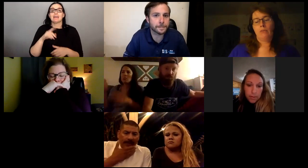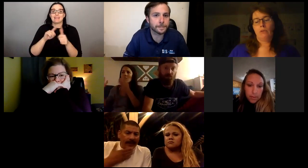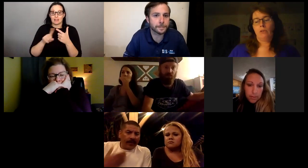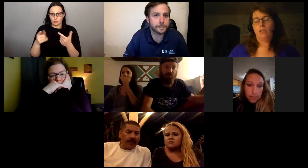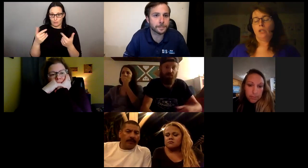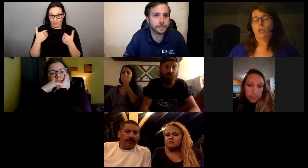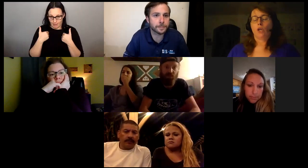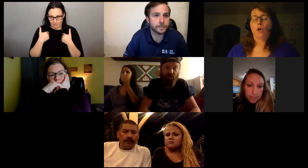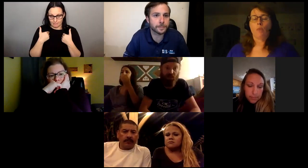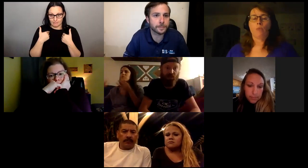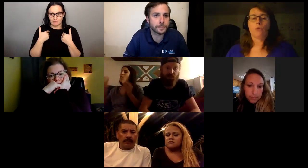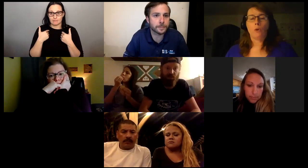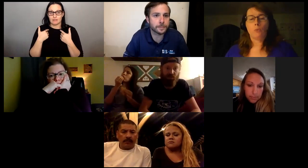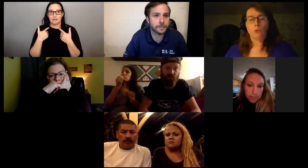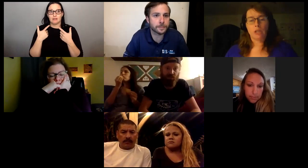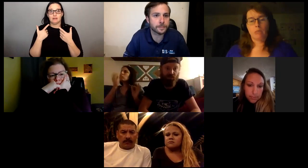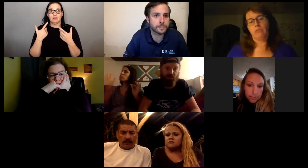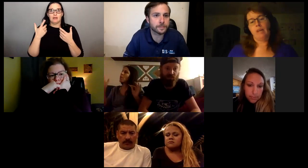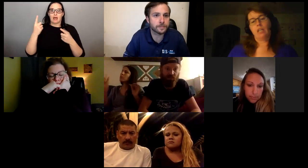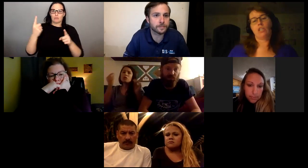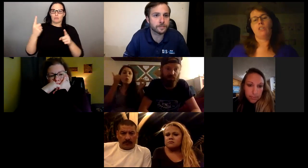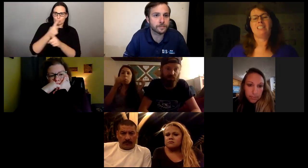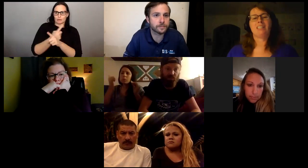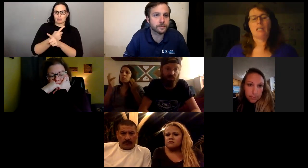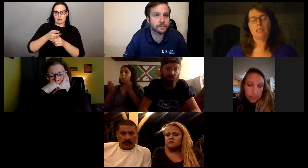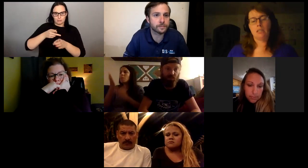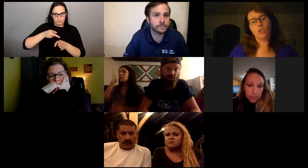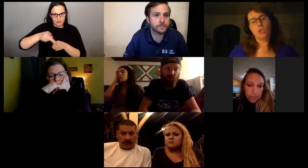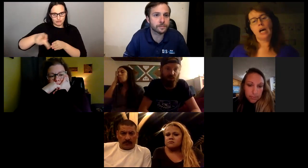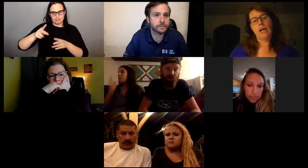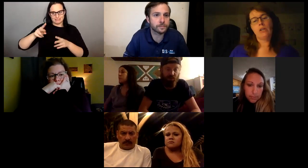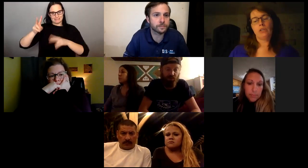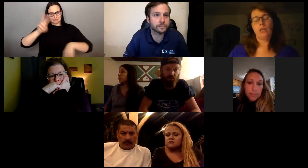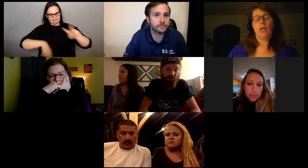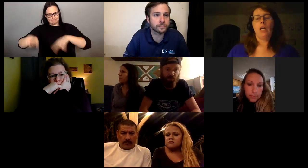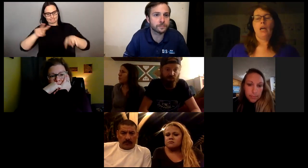the appropriate professionals assessing